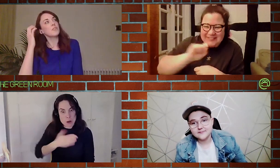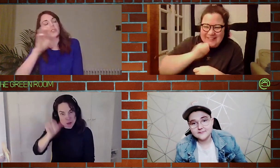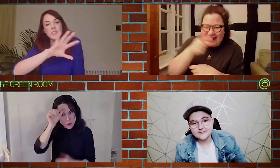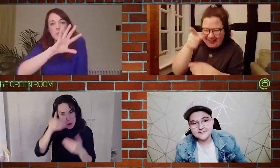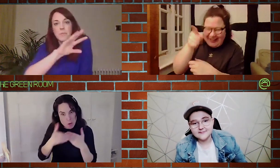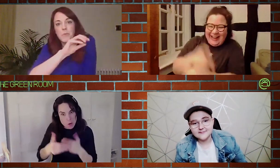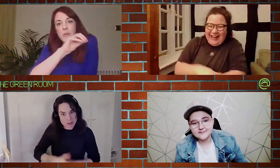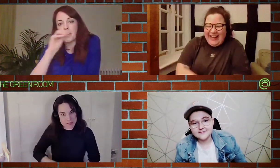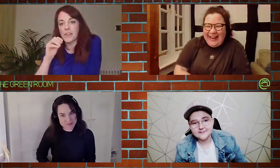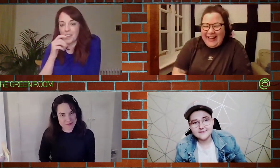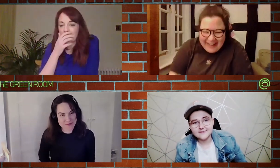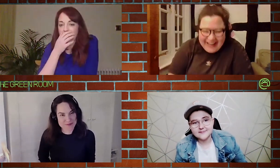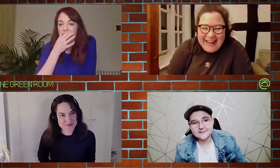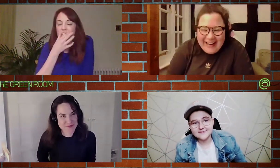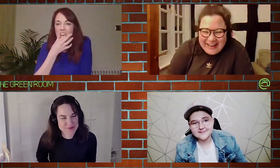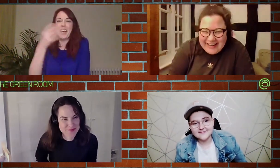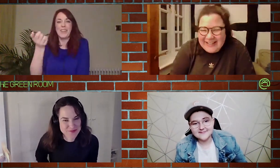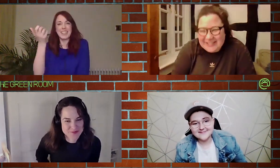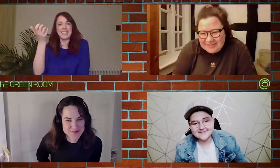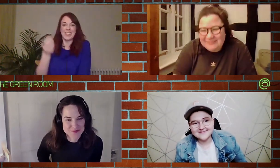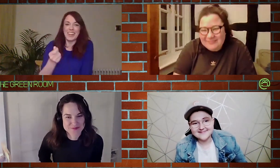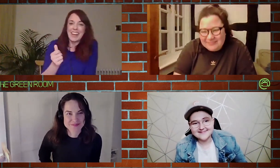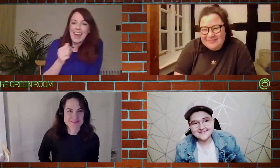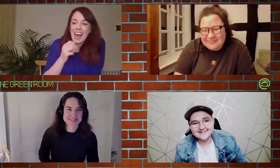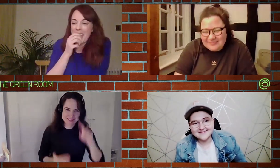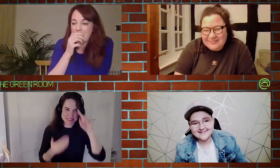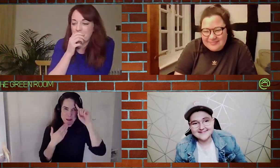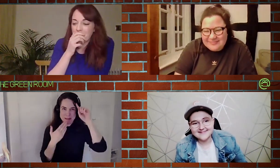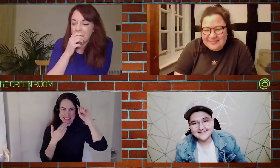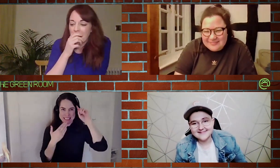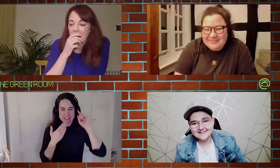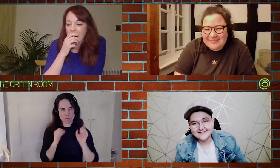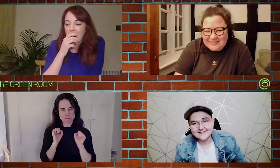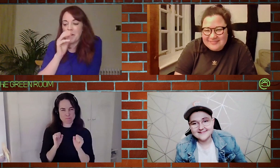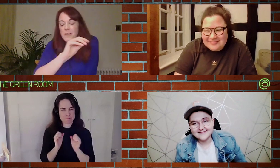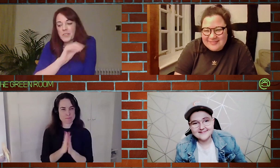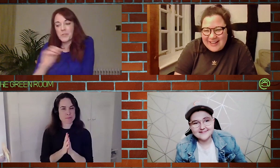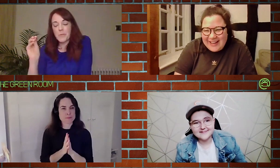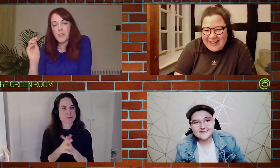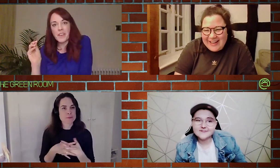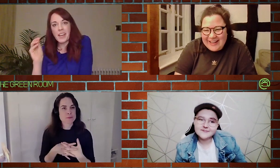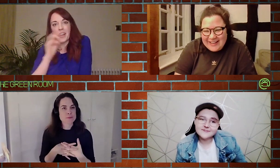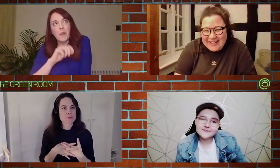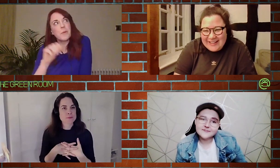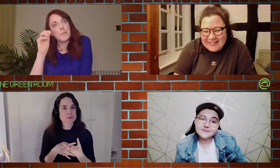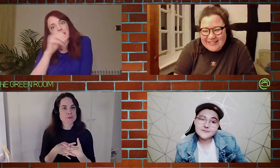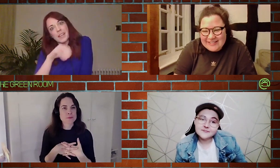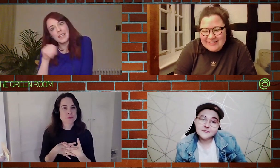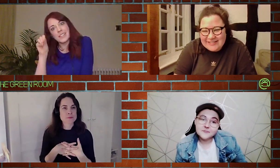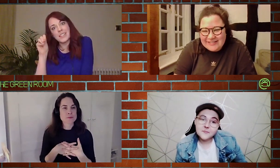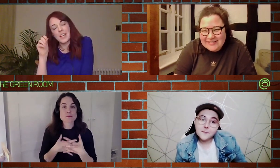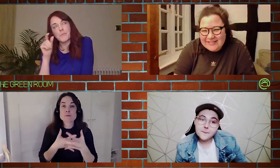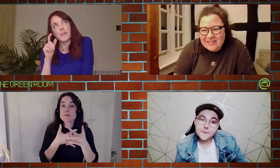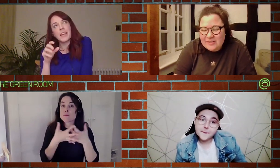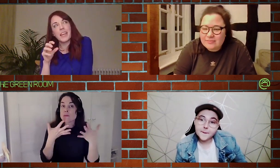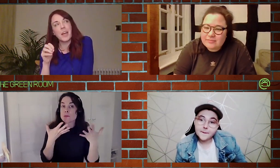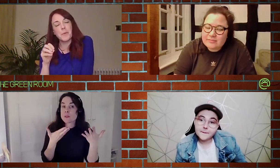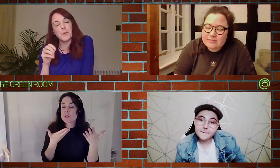Yes I will. JB: Yes, please do. So moving it a wee bit to the side but thinking about what you